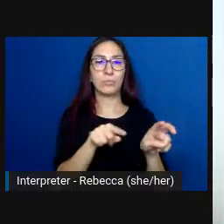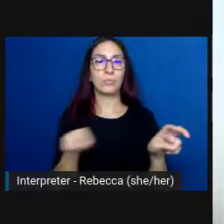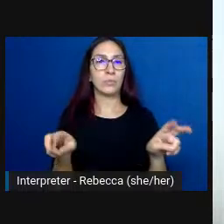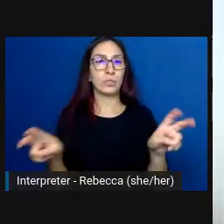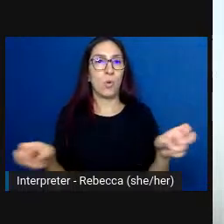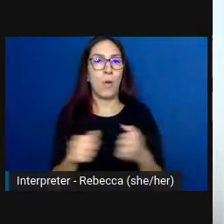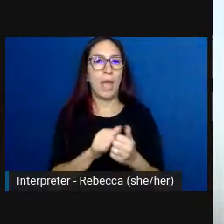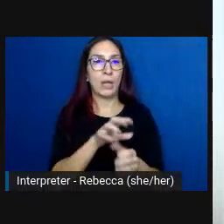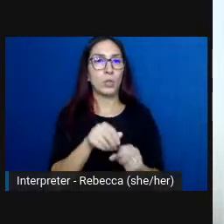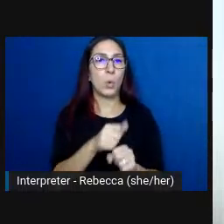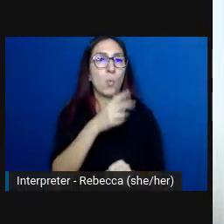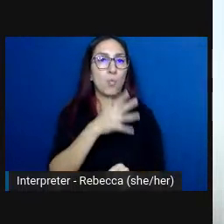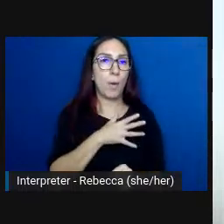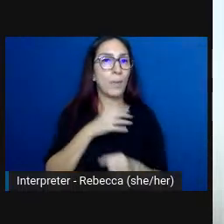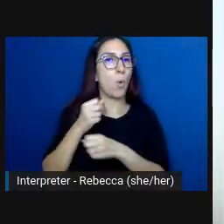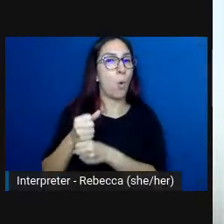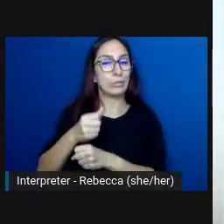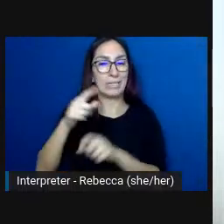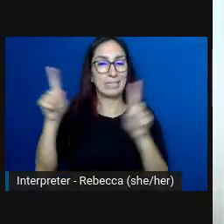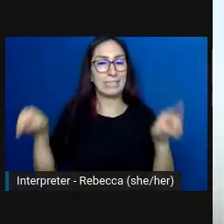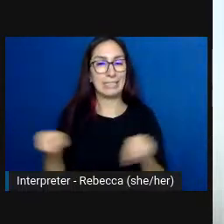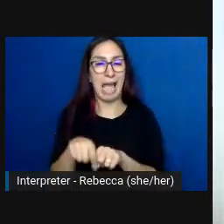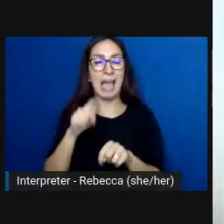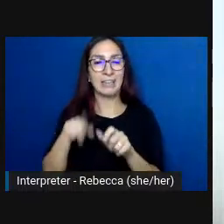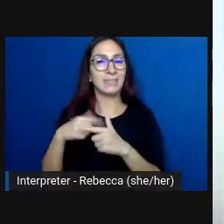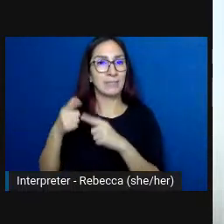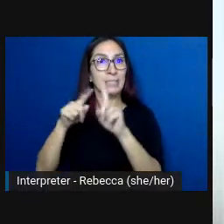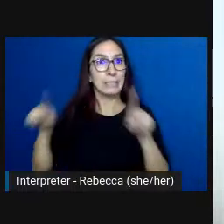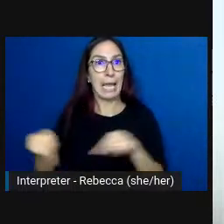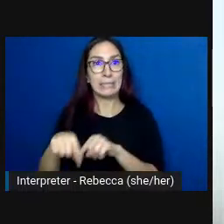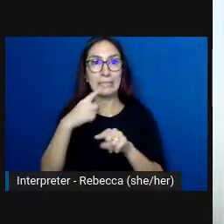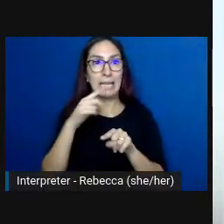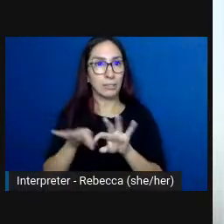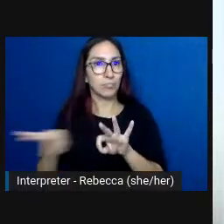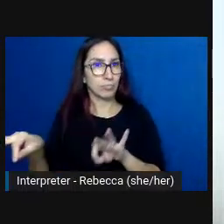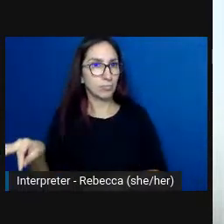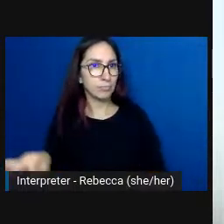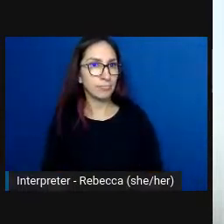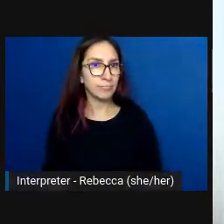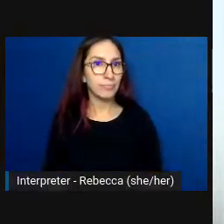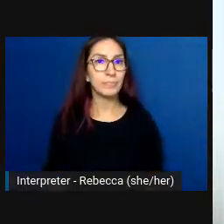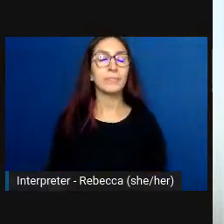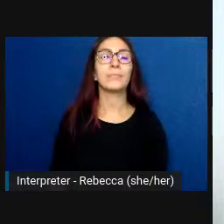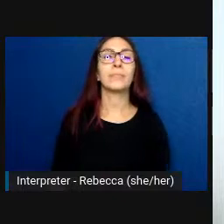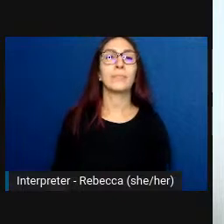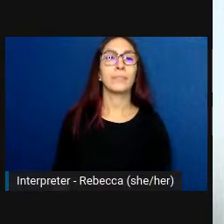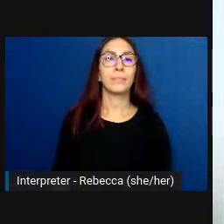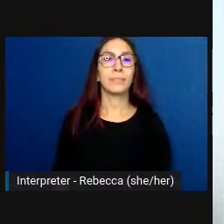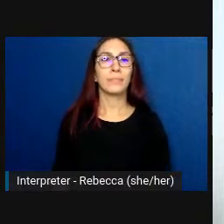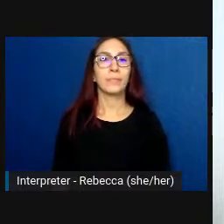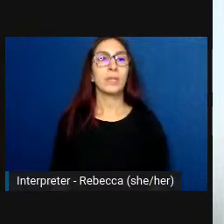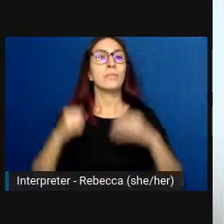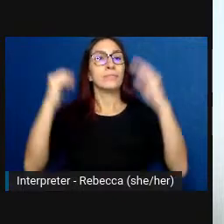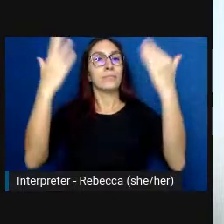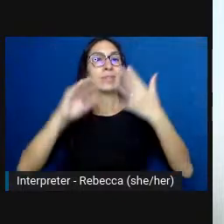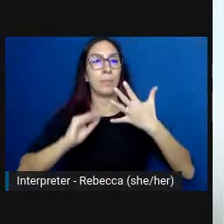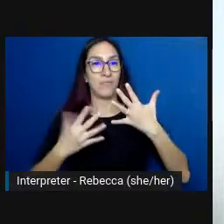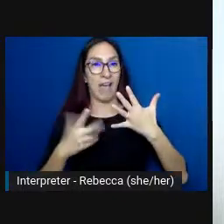When you write your Alt Text description, you need to possible include the text that is on that sign.